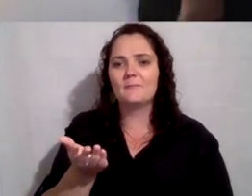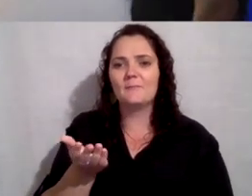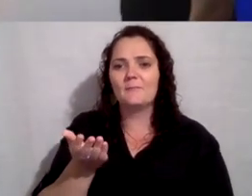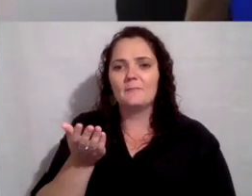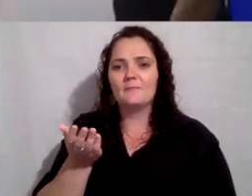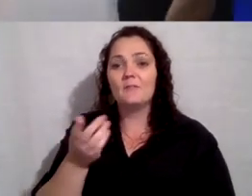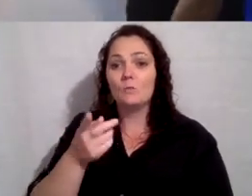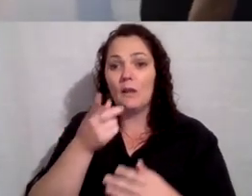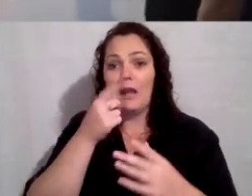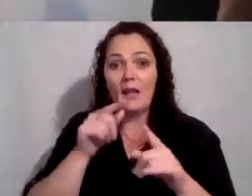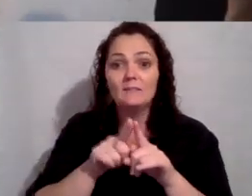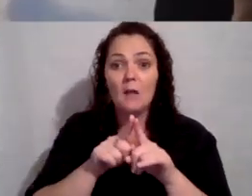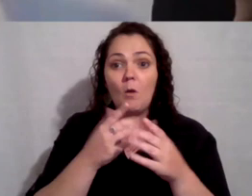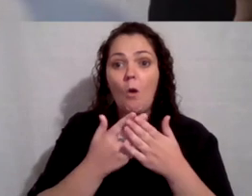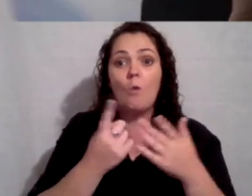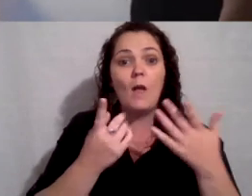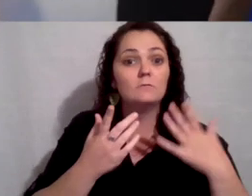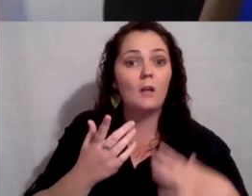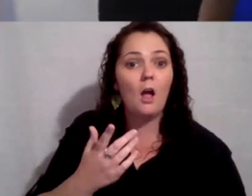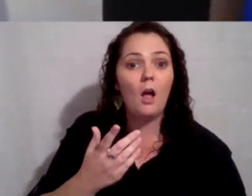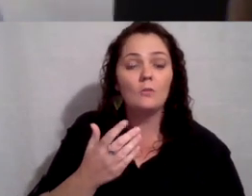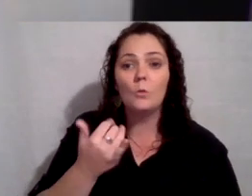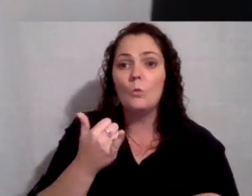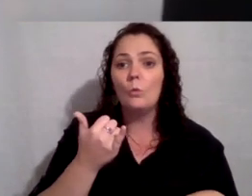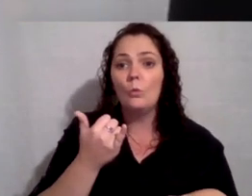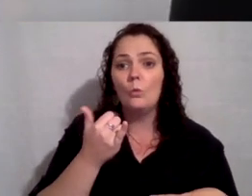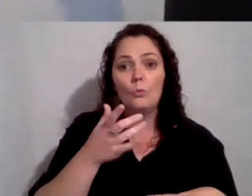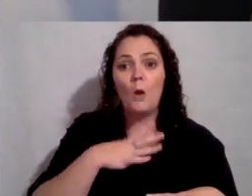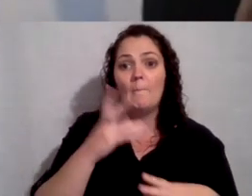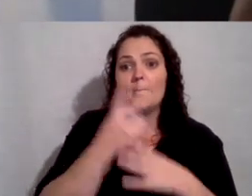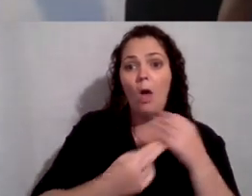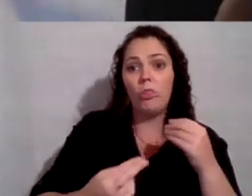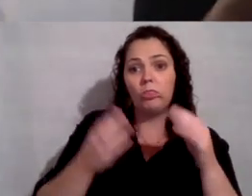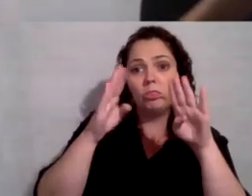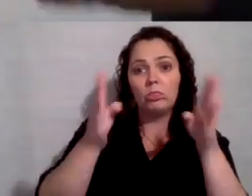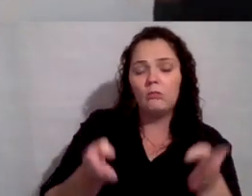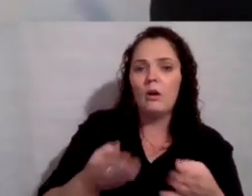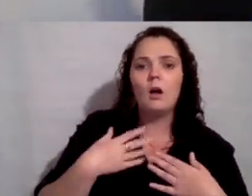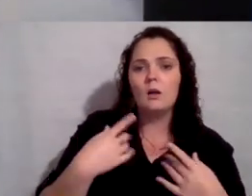Now you can do that on a single side of her body or if you want to, you can come and bring that in on both sides of her body